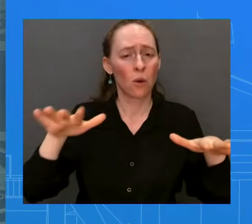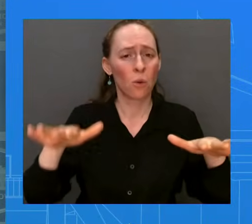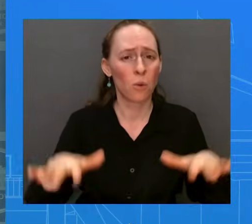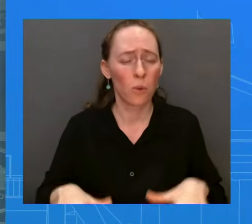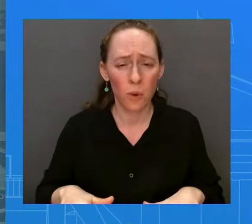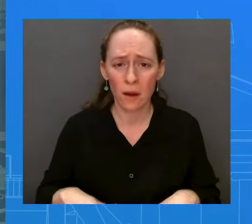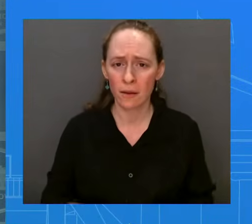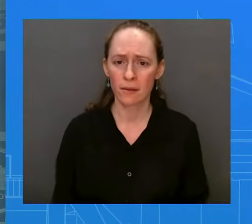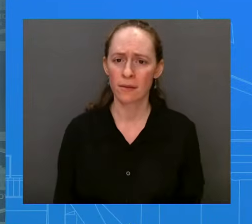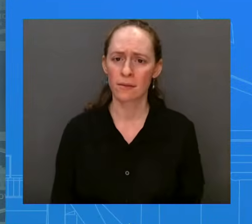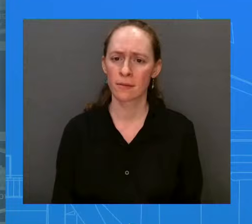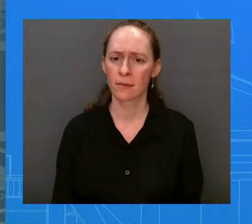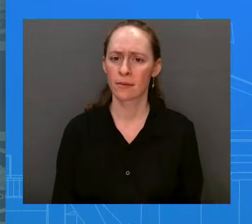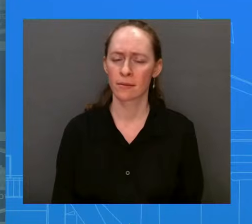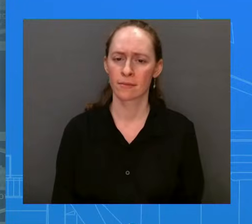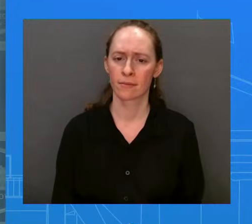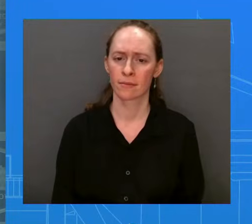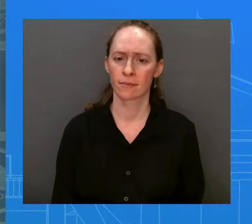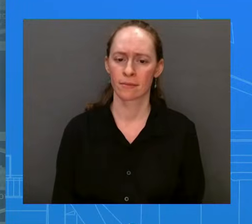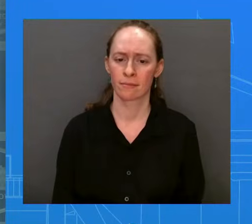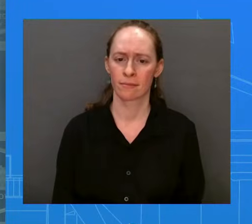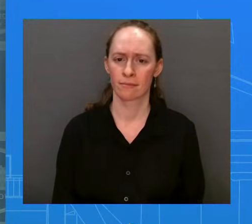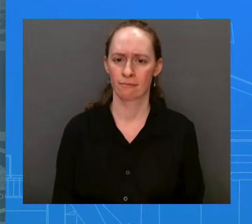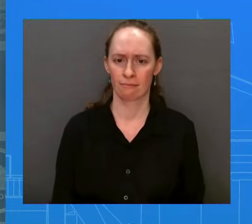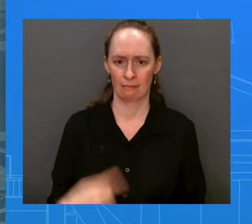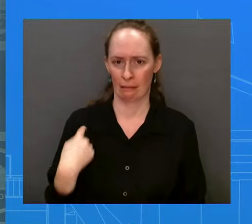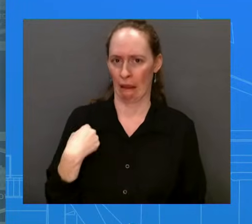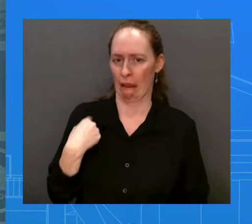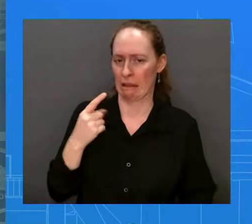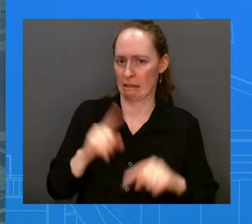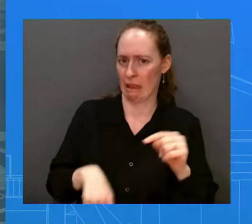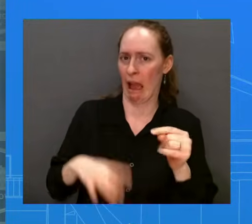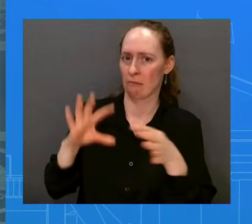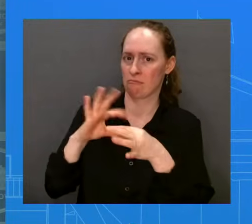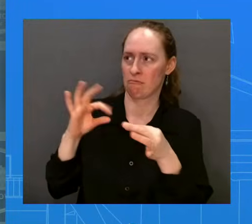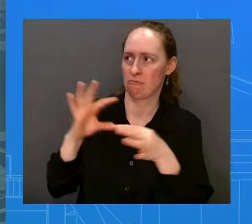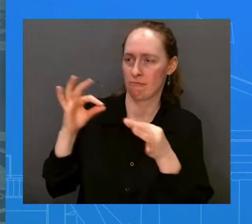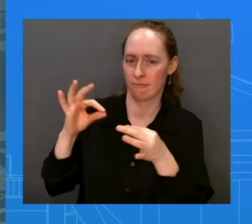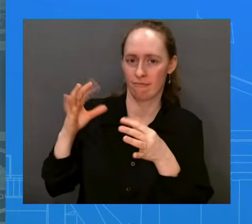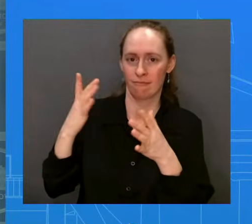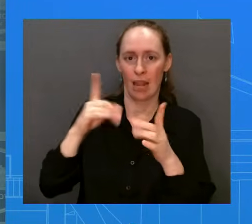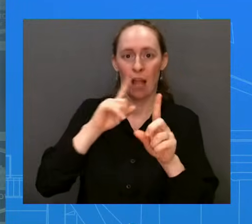personal speaking schedule. But, I mean, he has been deeply engaged